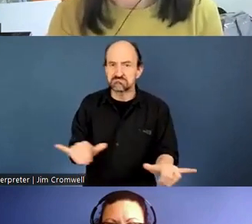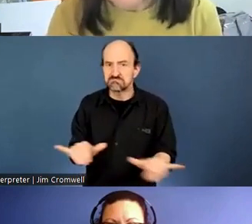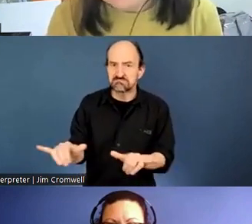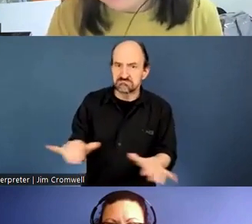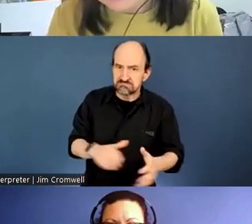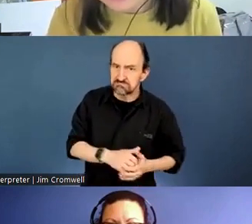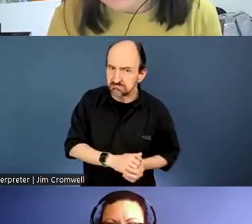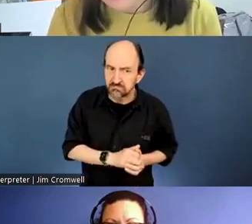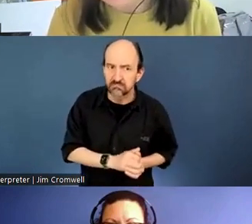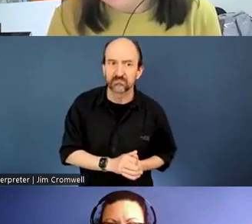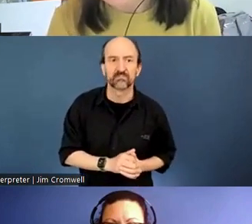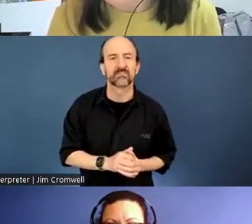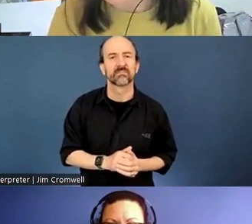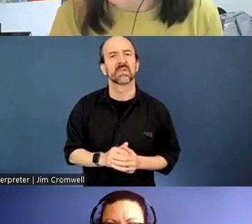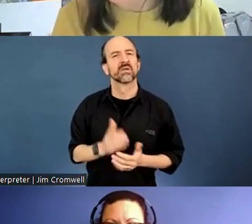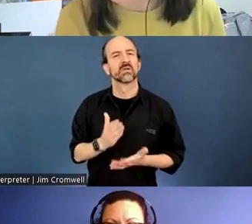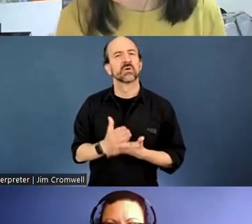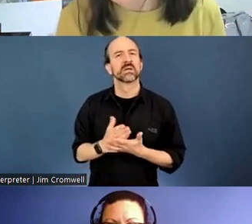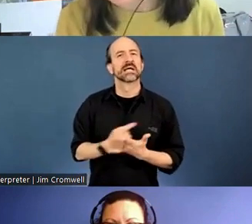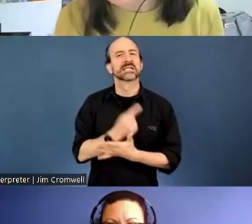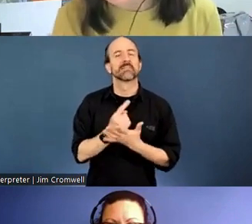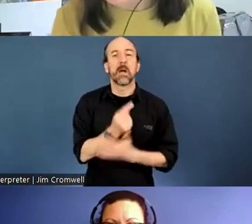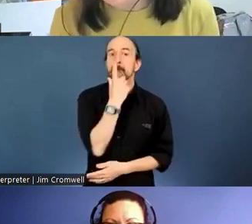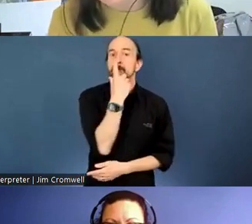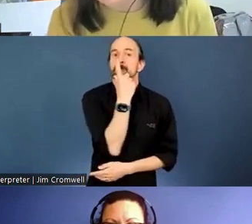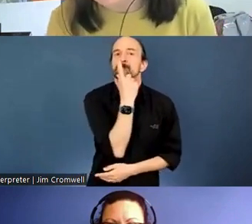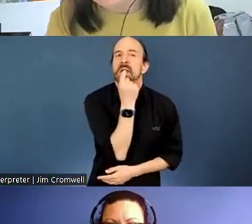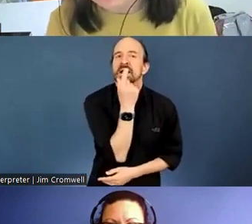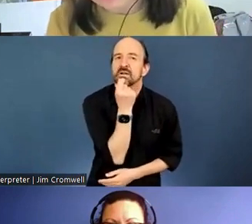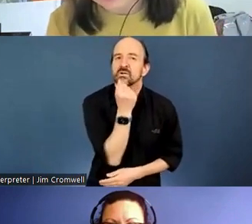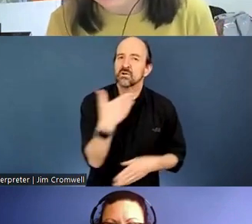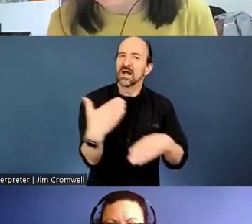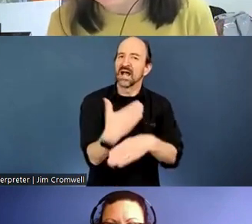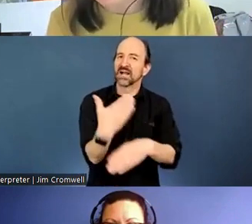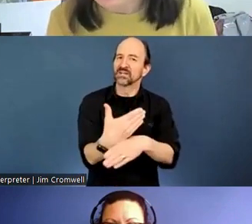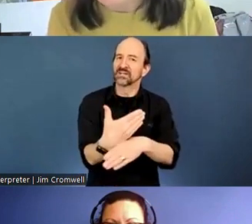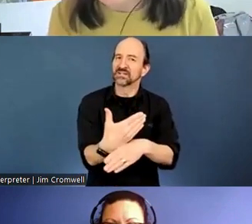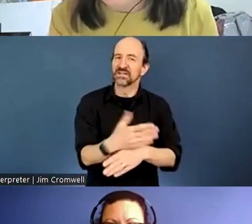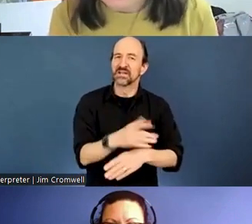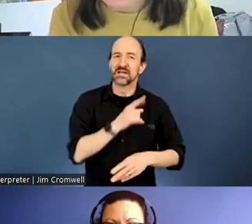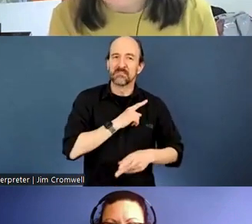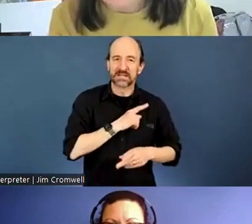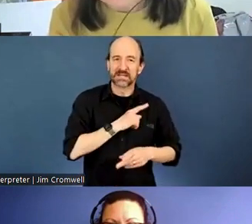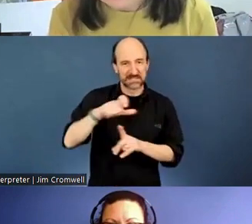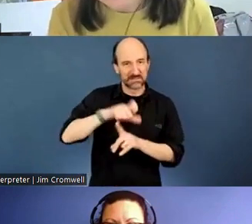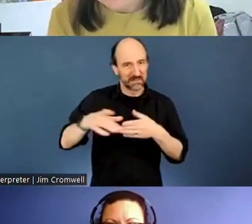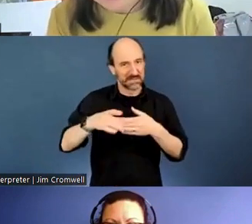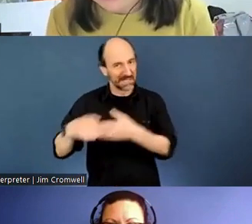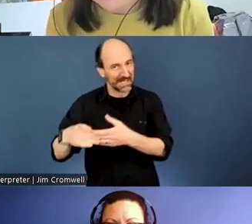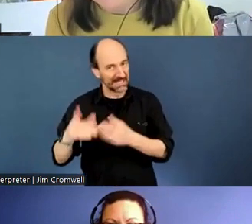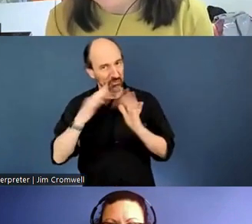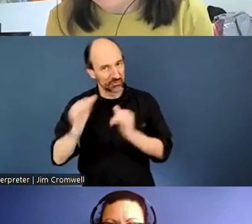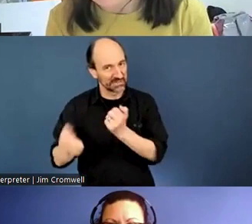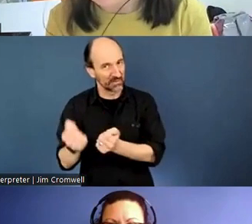potential action because it facilitates action. After that comes planning and